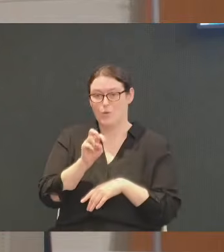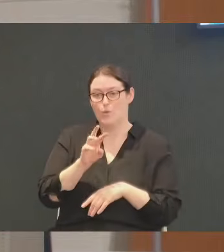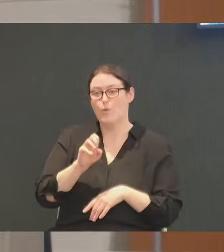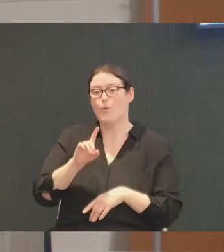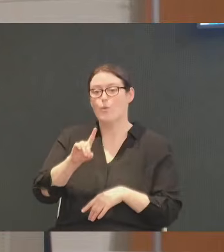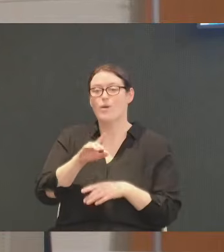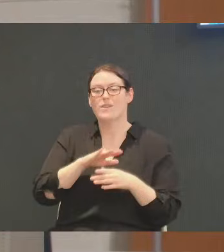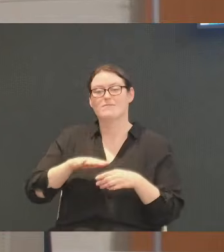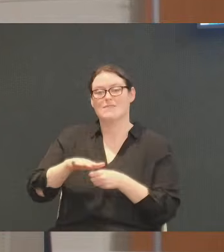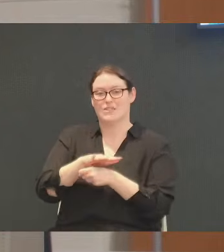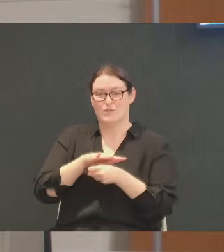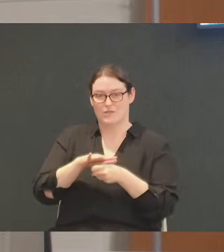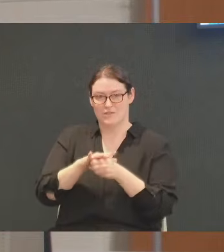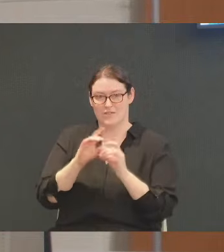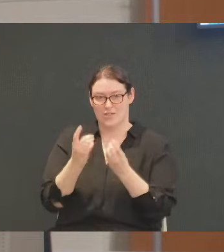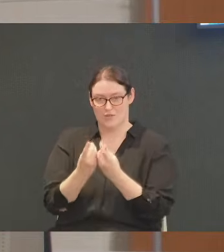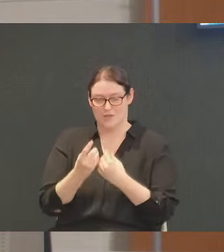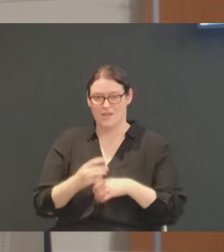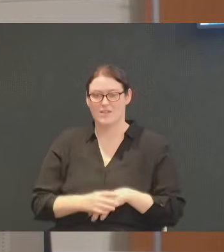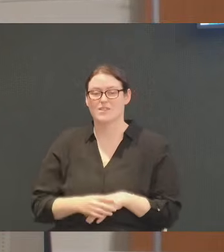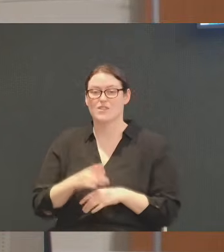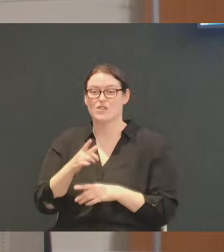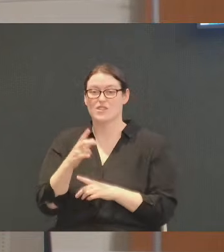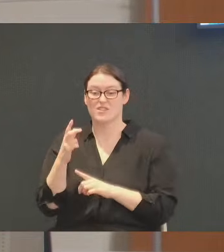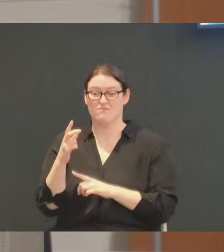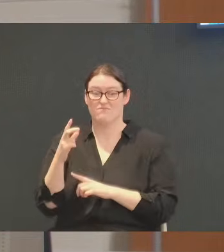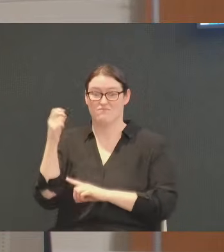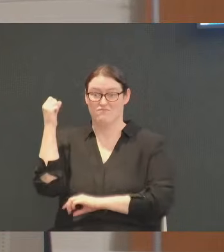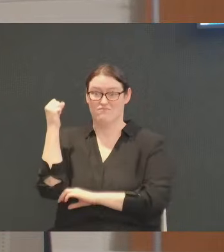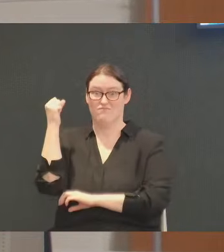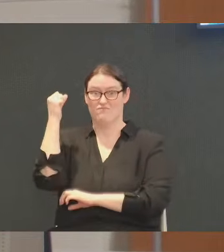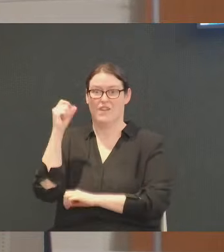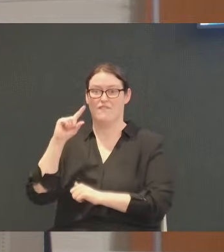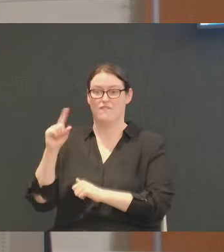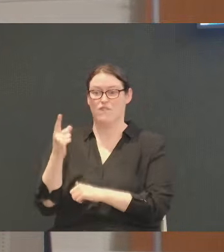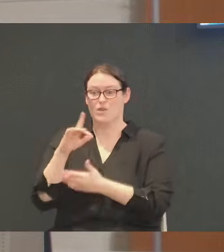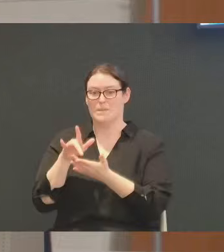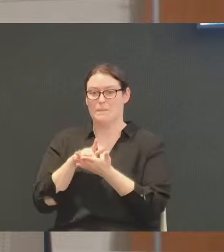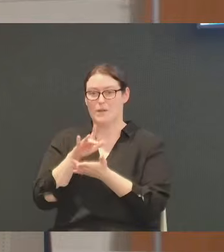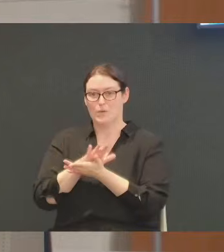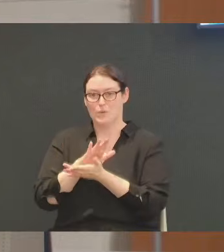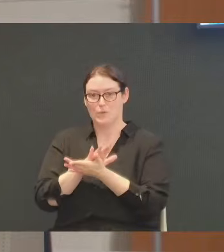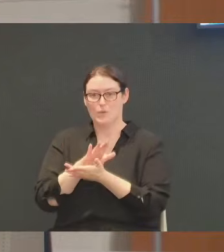Sunny Renee James has made history as one of the first middle school students in Norwood City